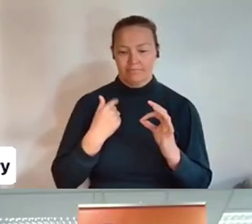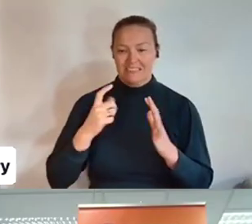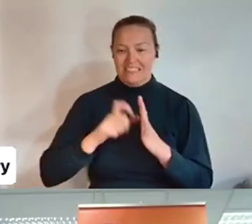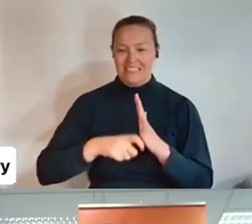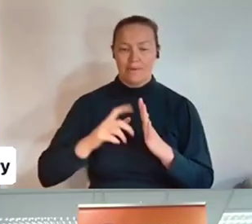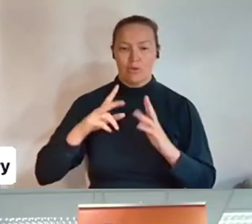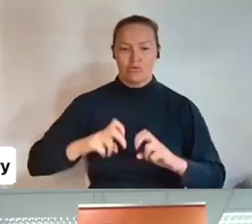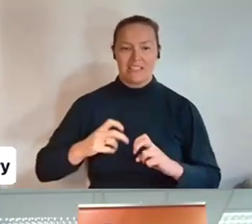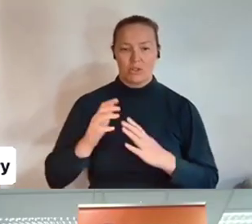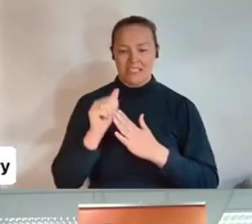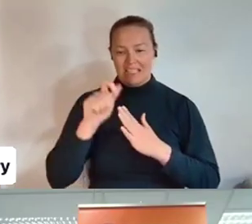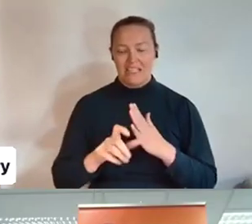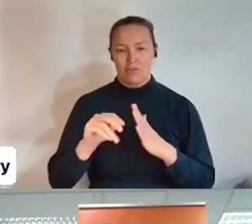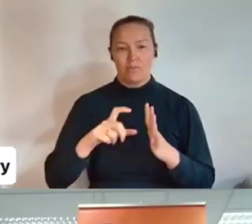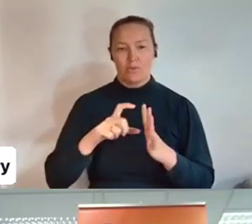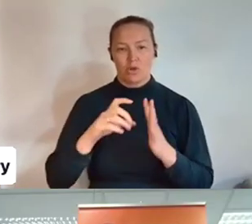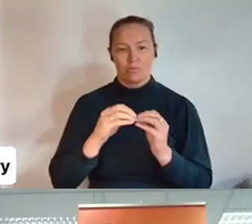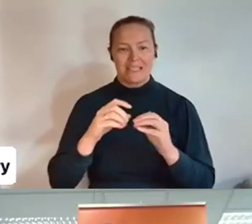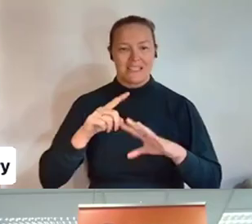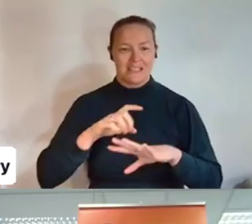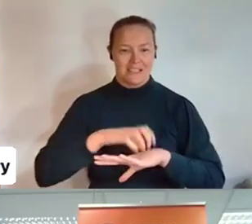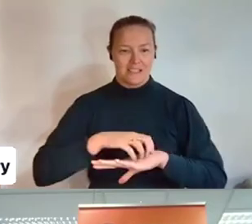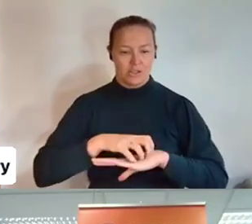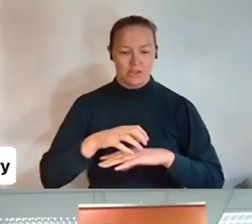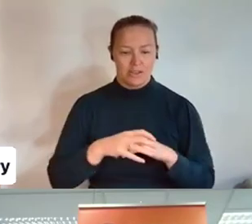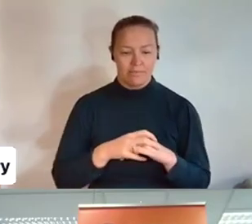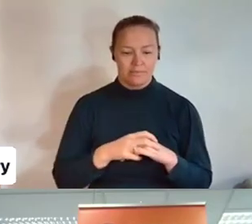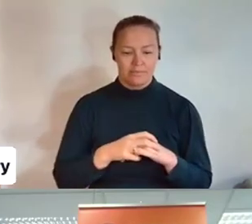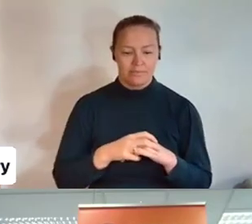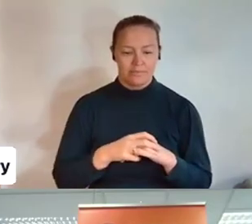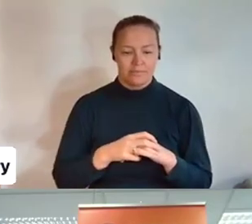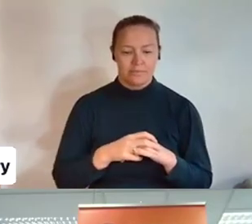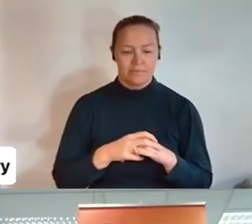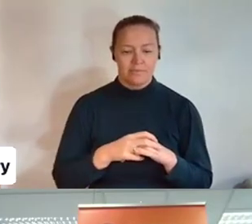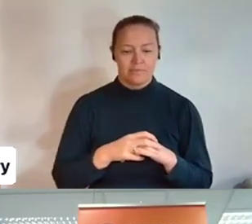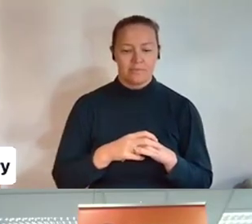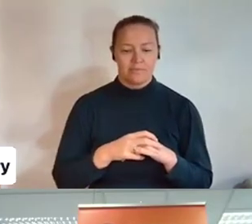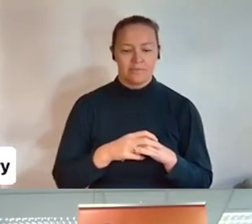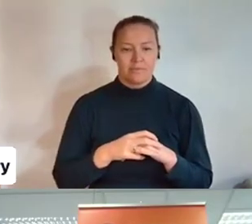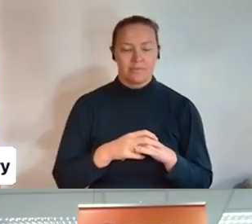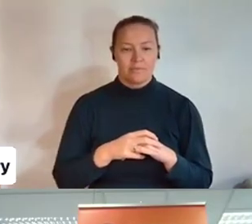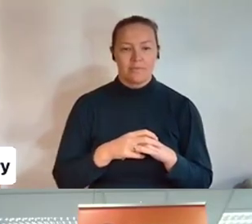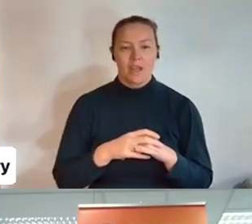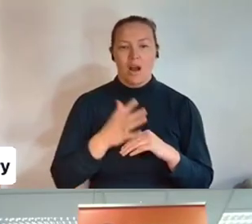Beasley Institute. So I guess I wanted to bring a slightly different perspective to the panel today,